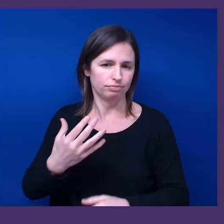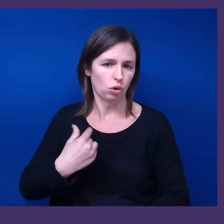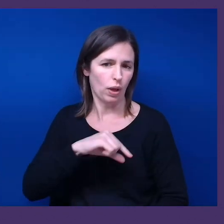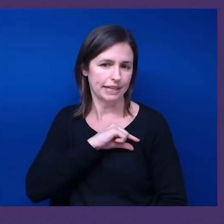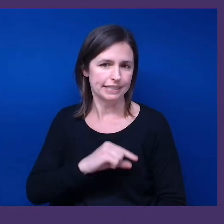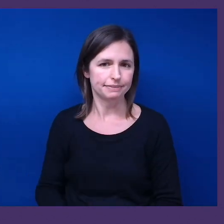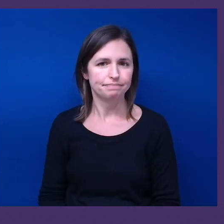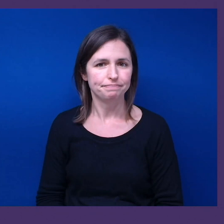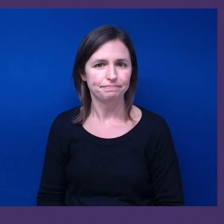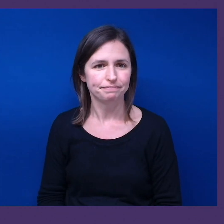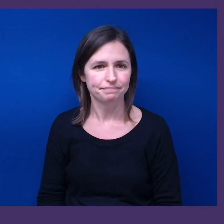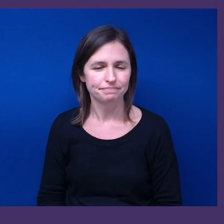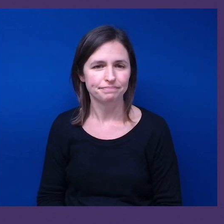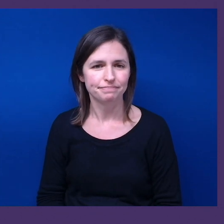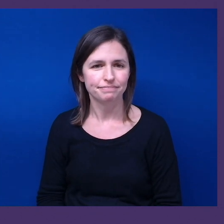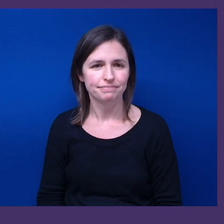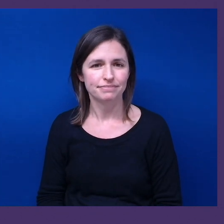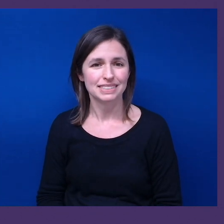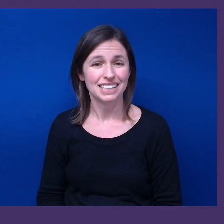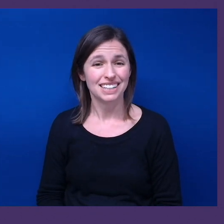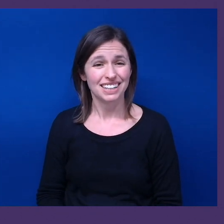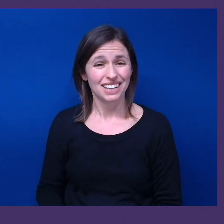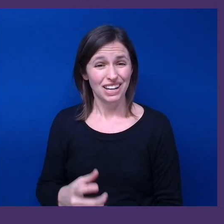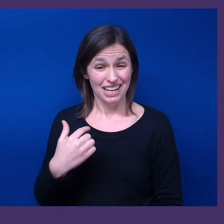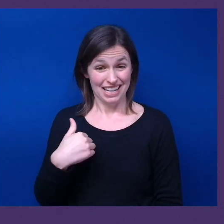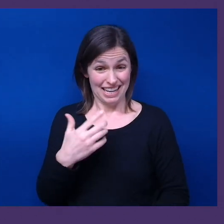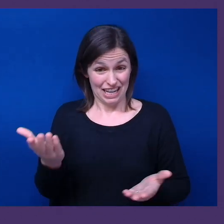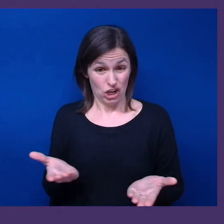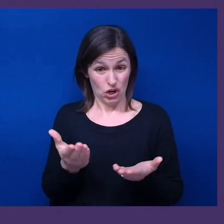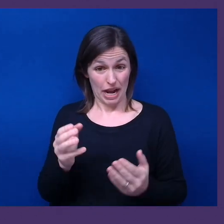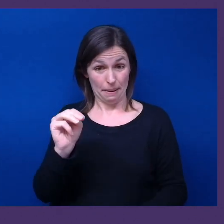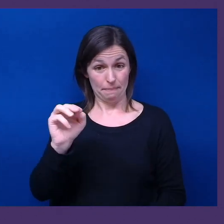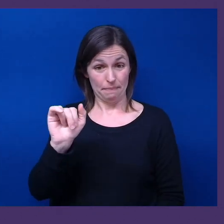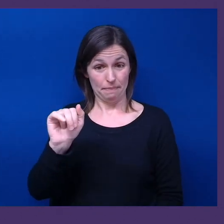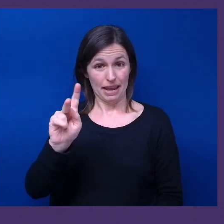bridging the gap between non-traditional experience and career opportunities,